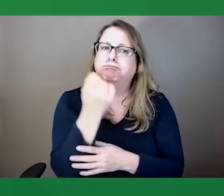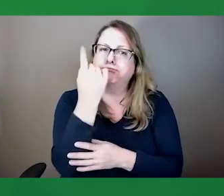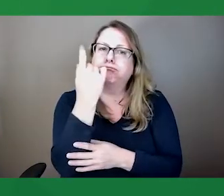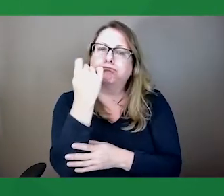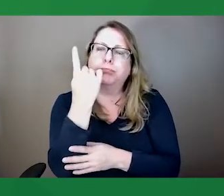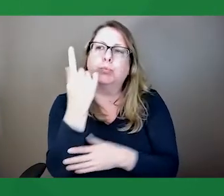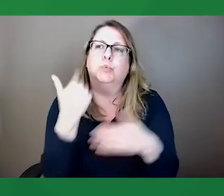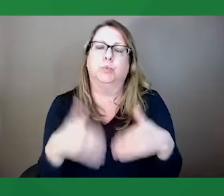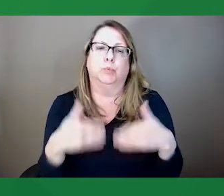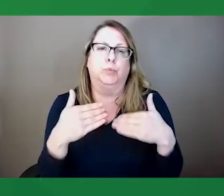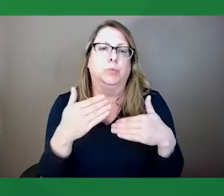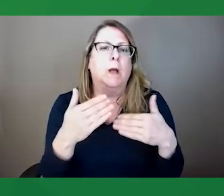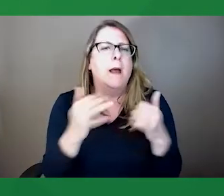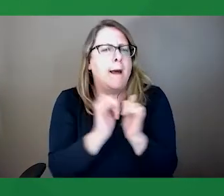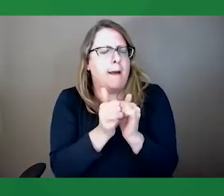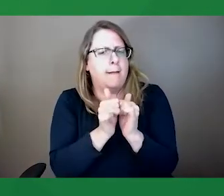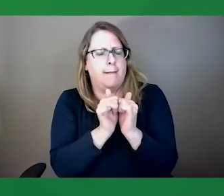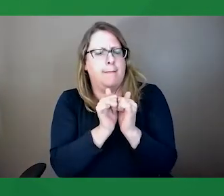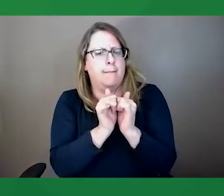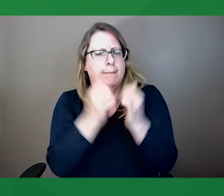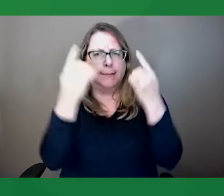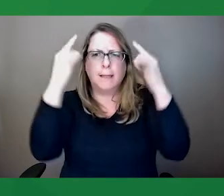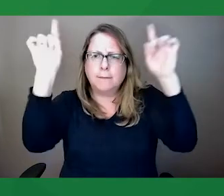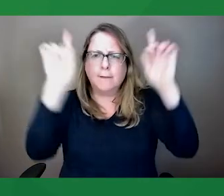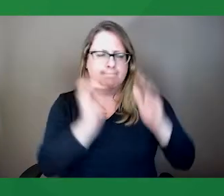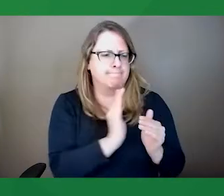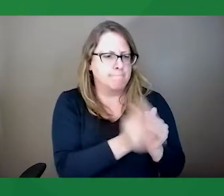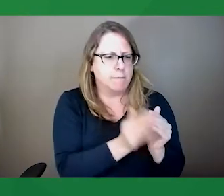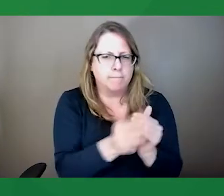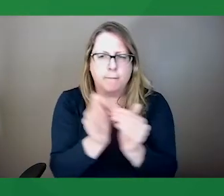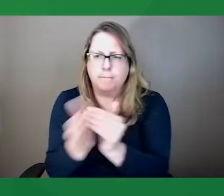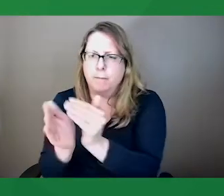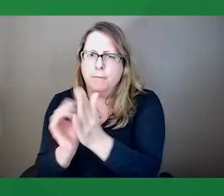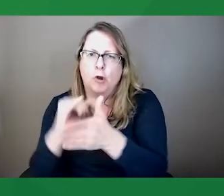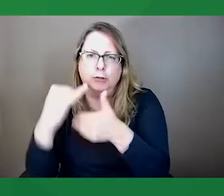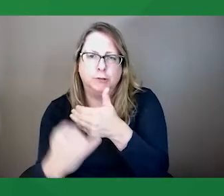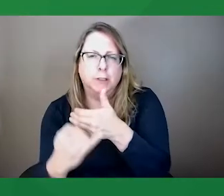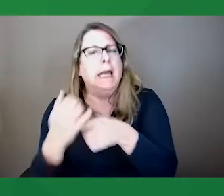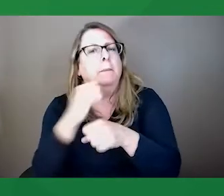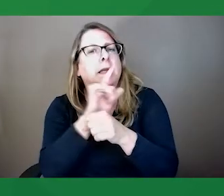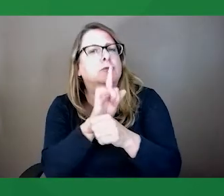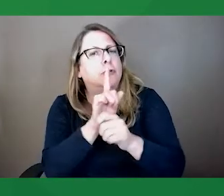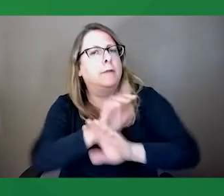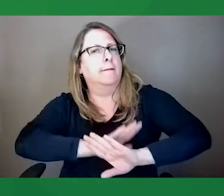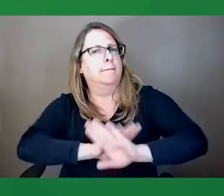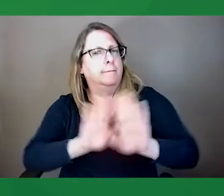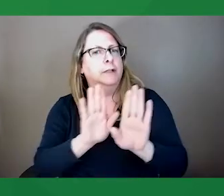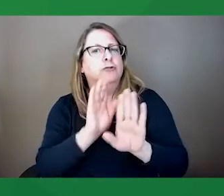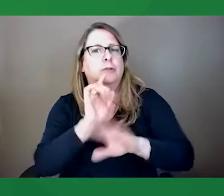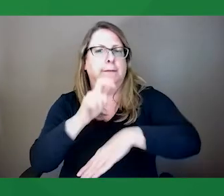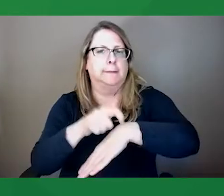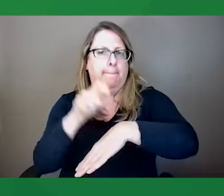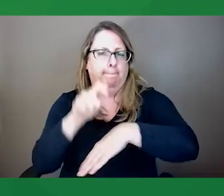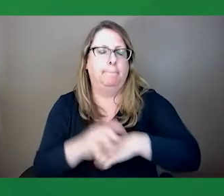how to successfully complete projects as well as making sure that they're on time. Now,